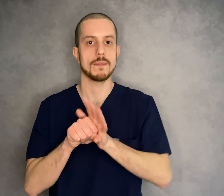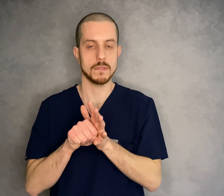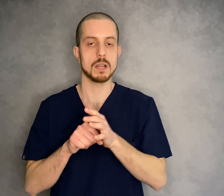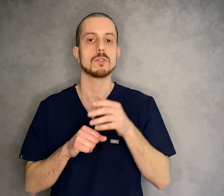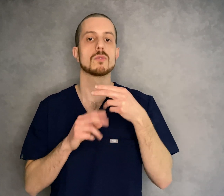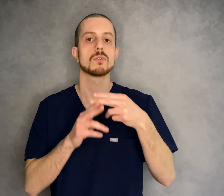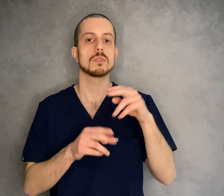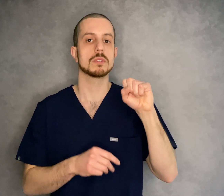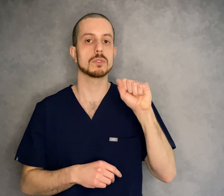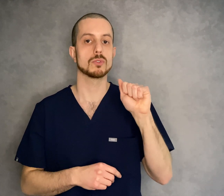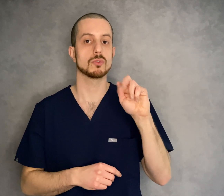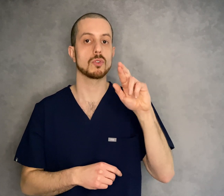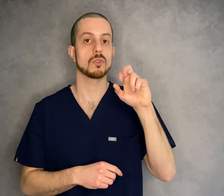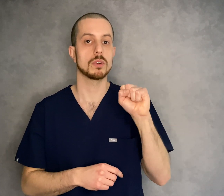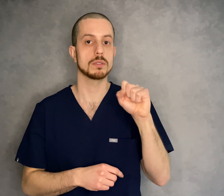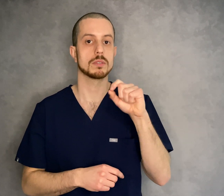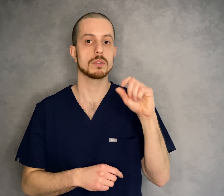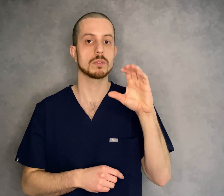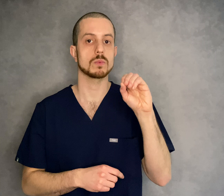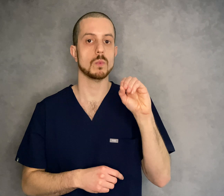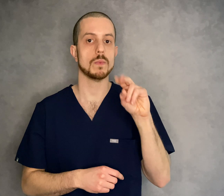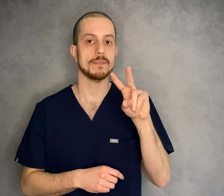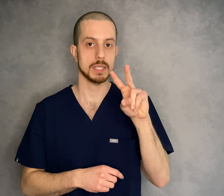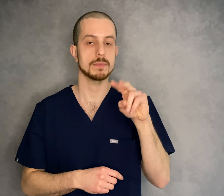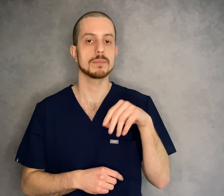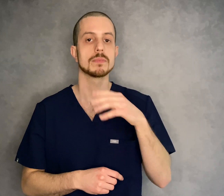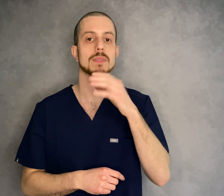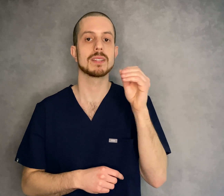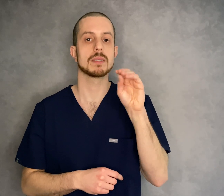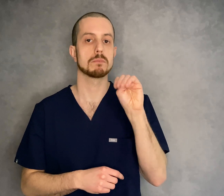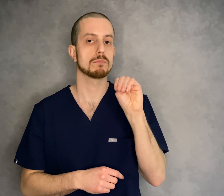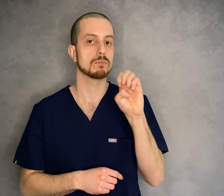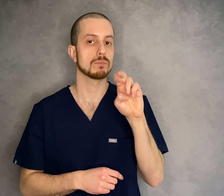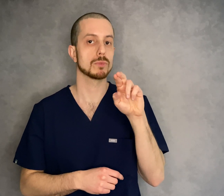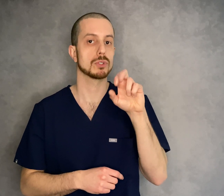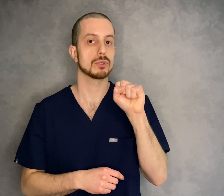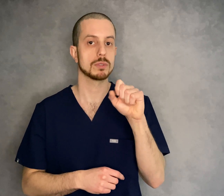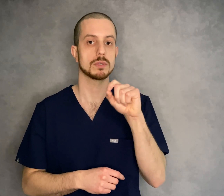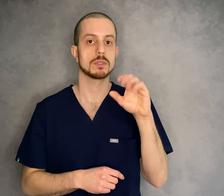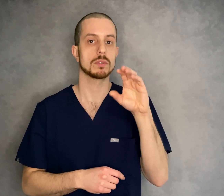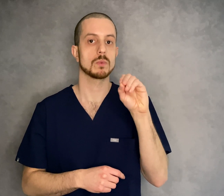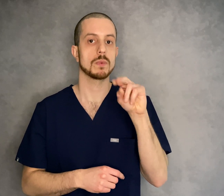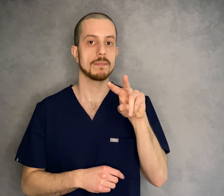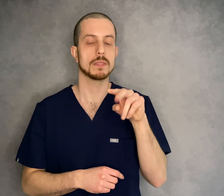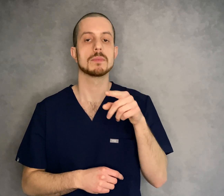called SARS-CoV and MERS-CoV.